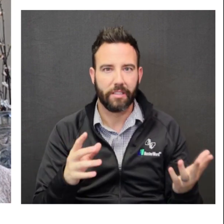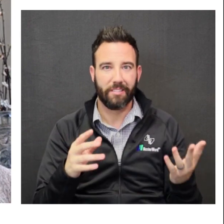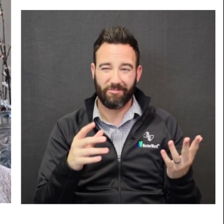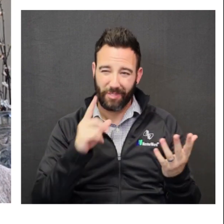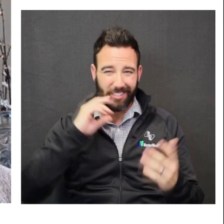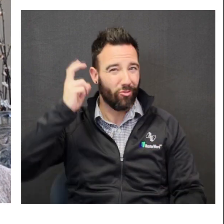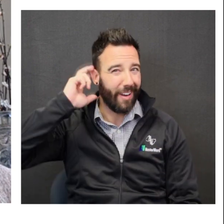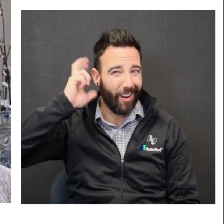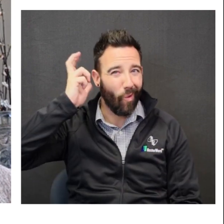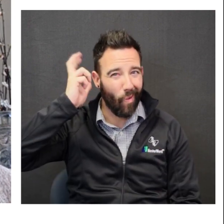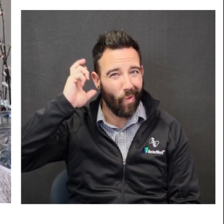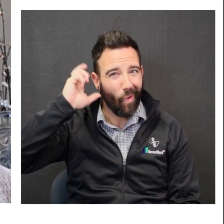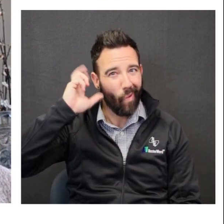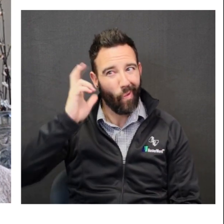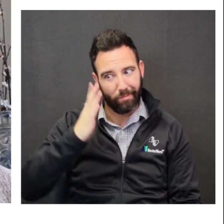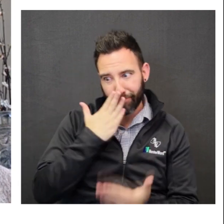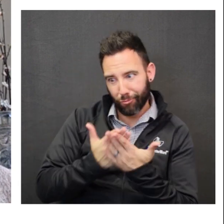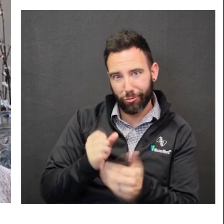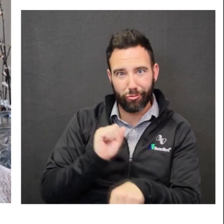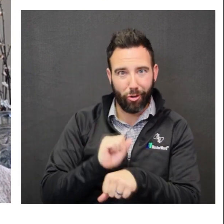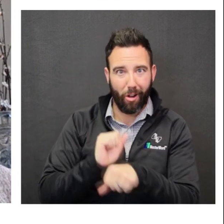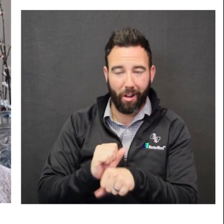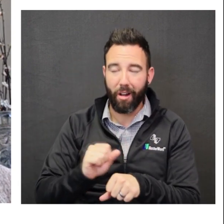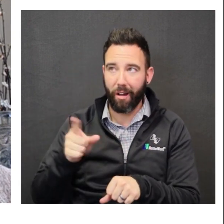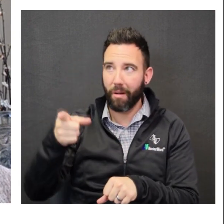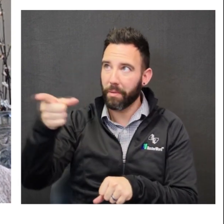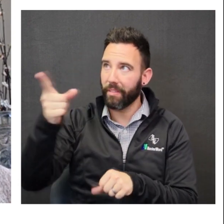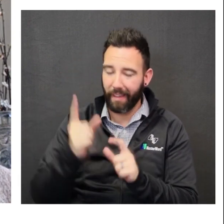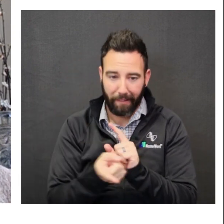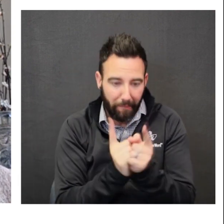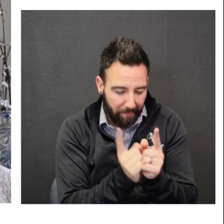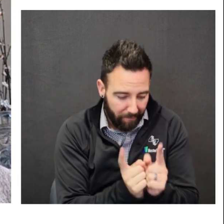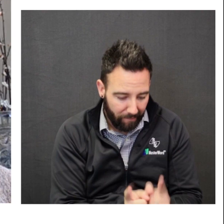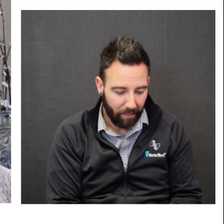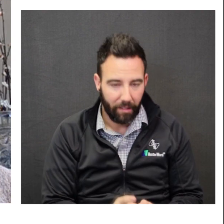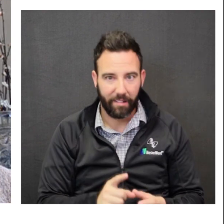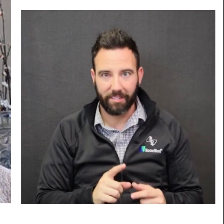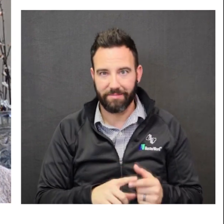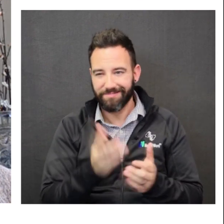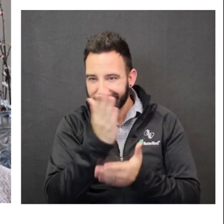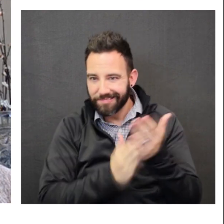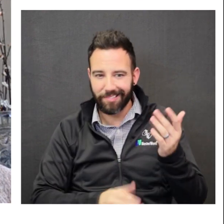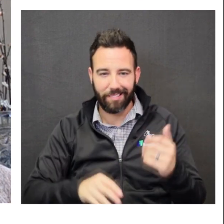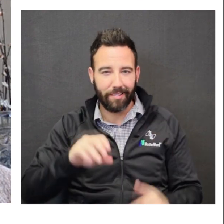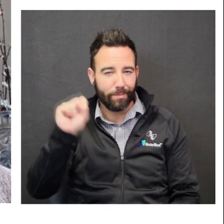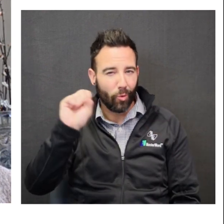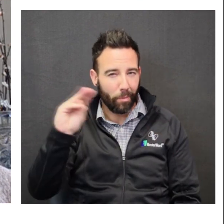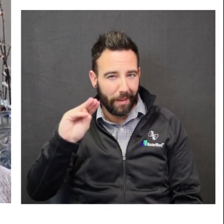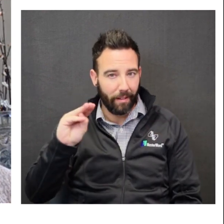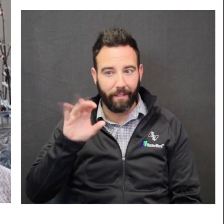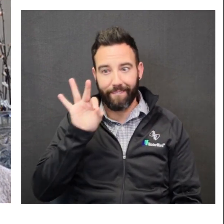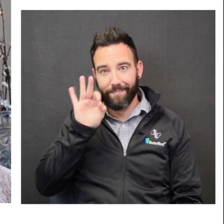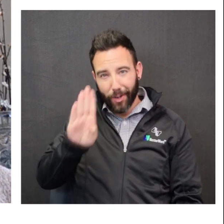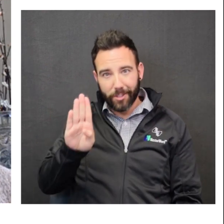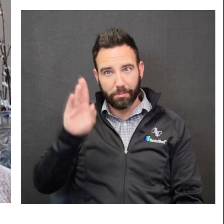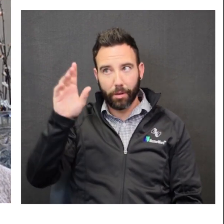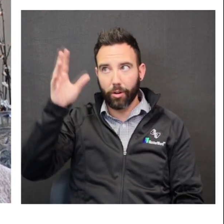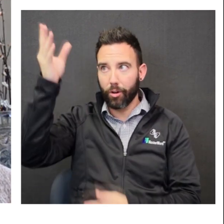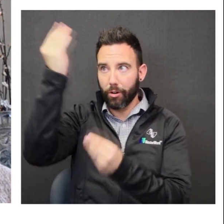in Russian. And then they suddenly they become the focal point or, or you know, your Facebook page, or your friends because the, the the actual